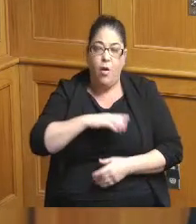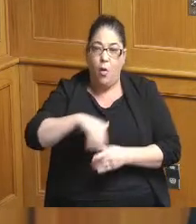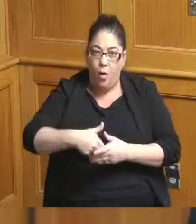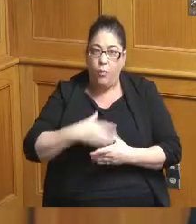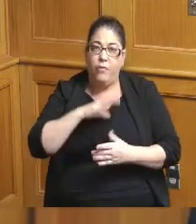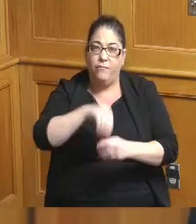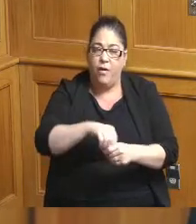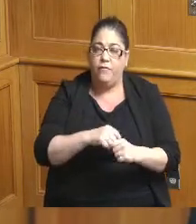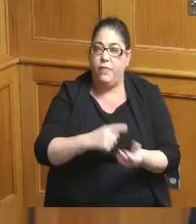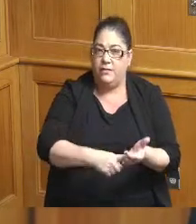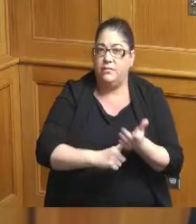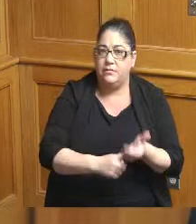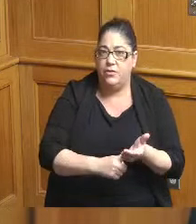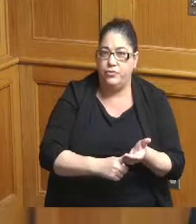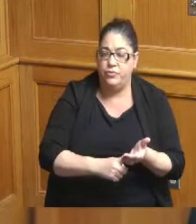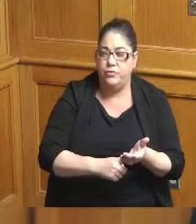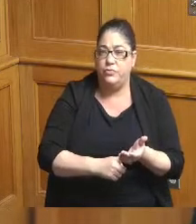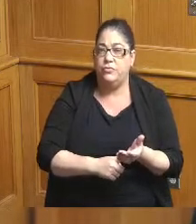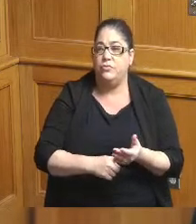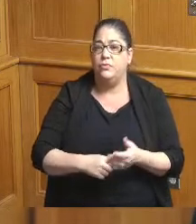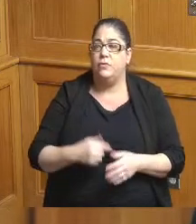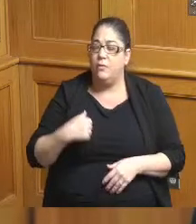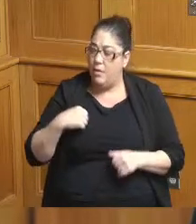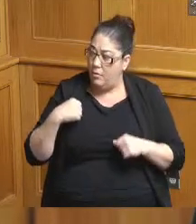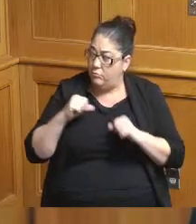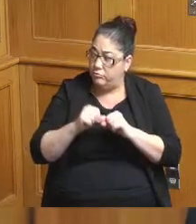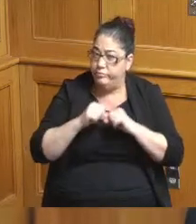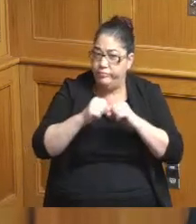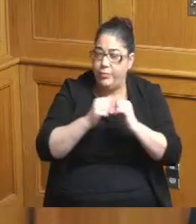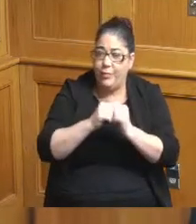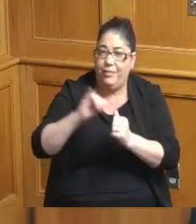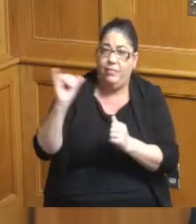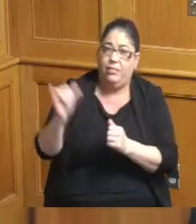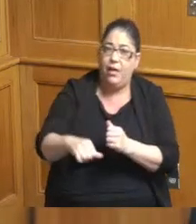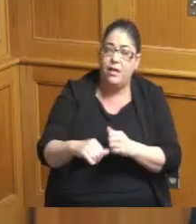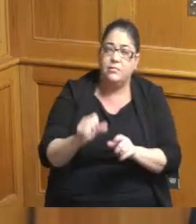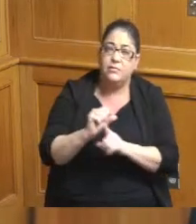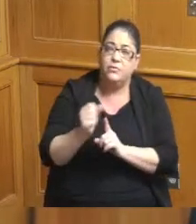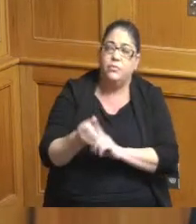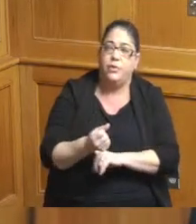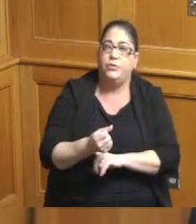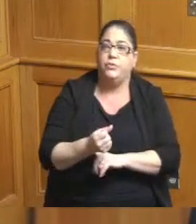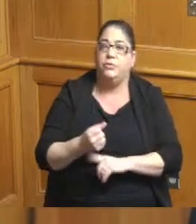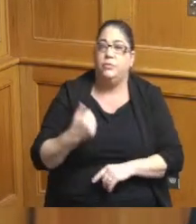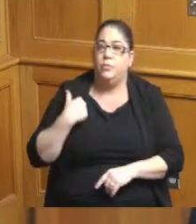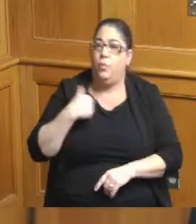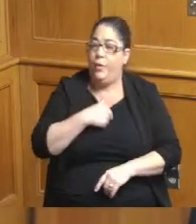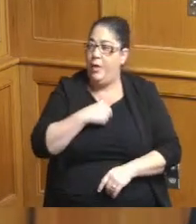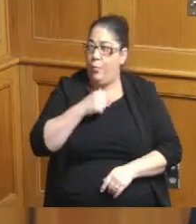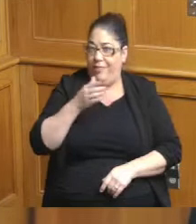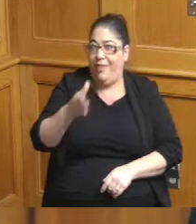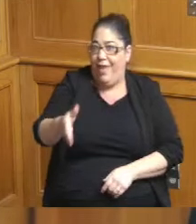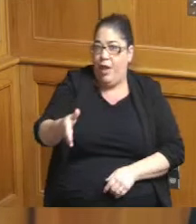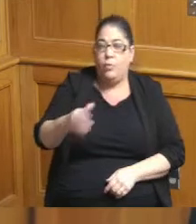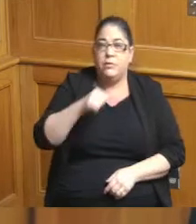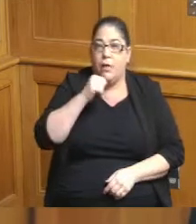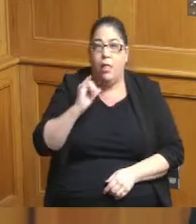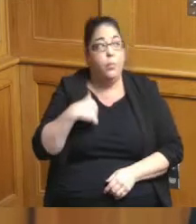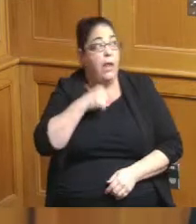and so decisions have been ongoing related to this so we we have been at the table as a Commission